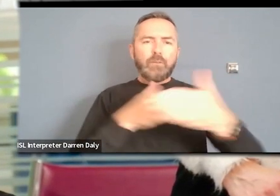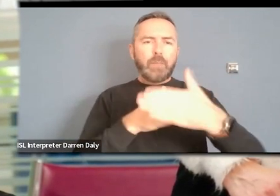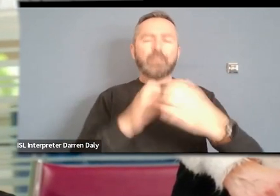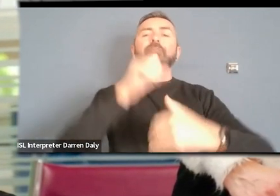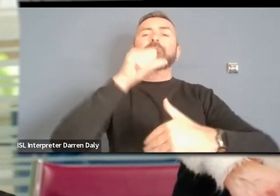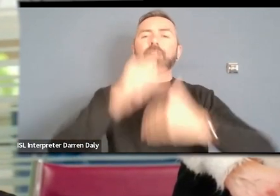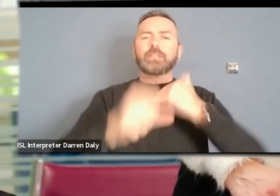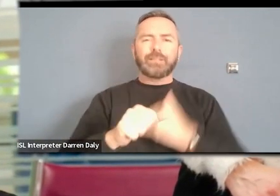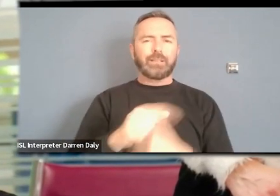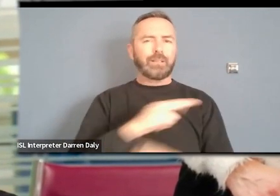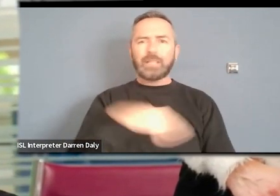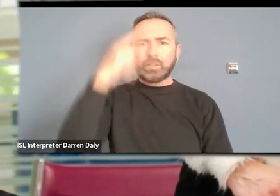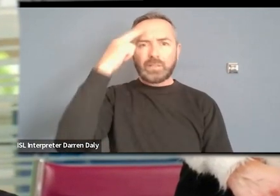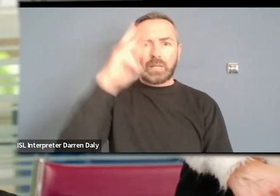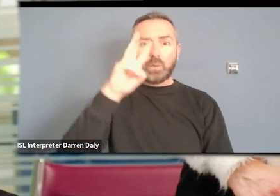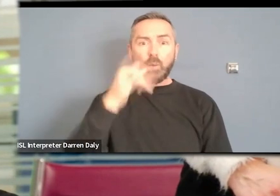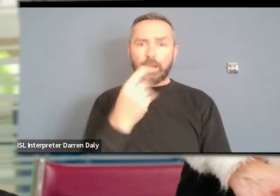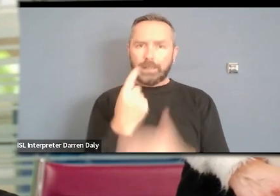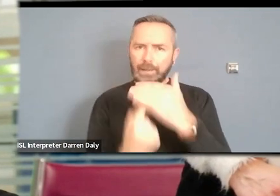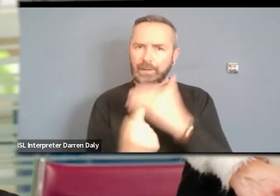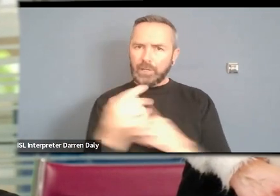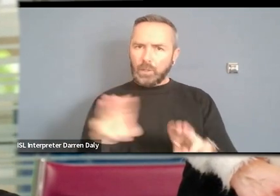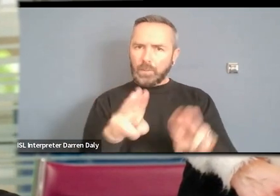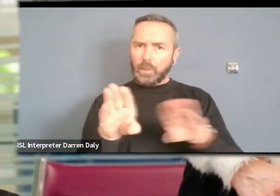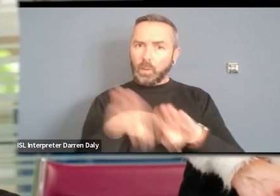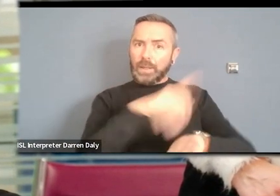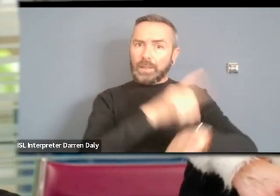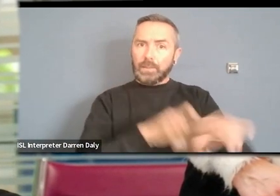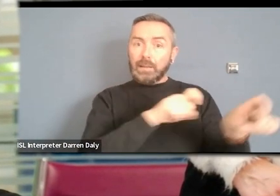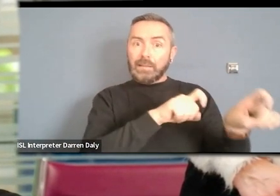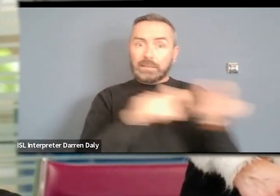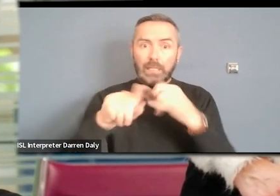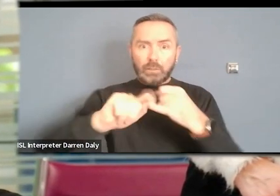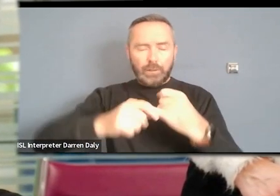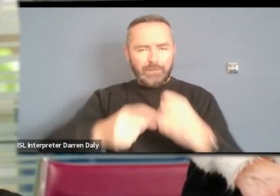understand why individuals with disabilities still had to fight so much just